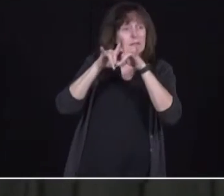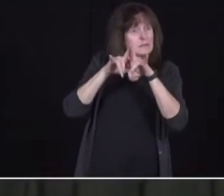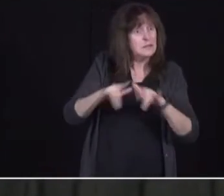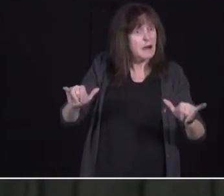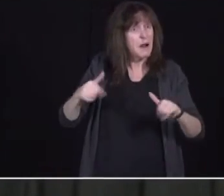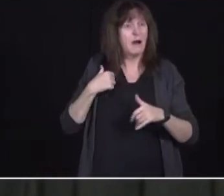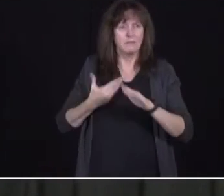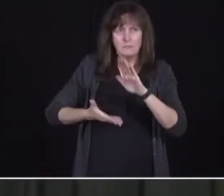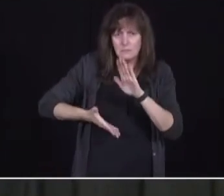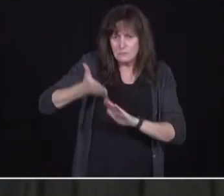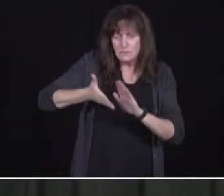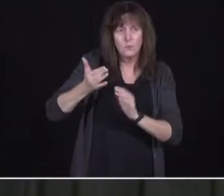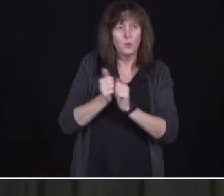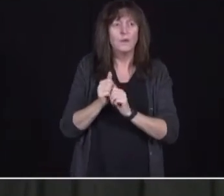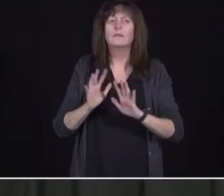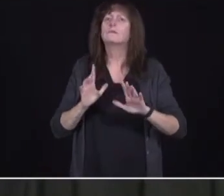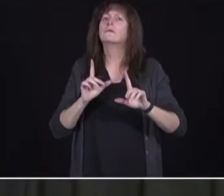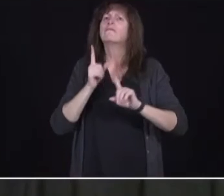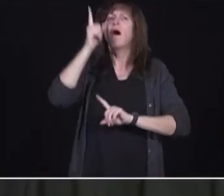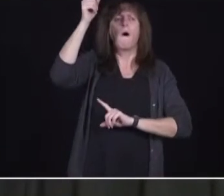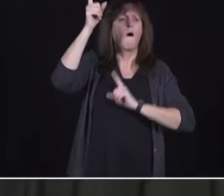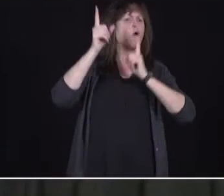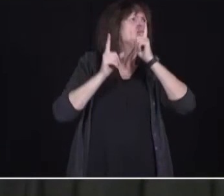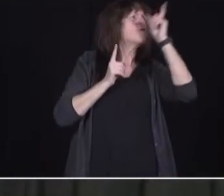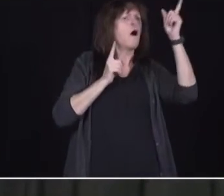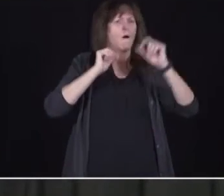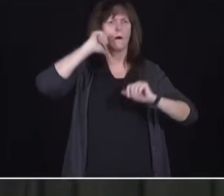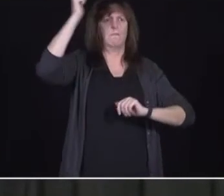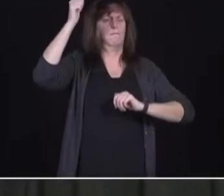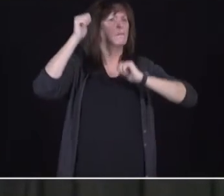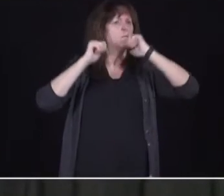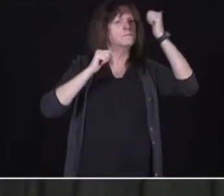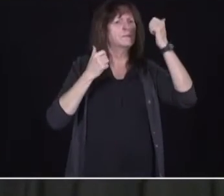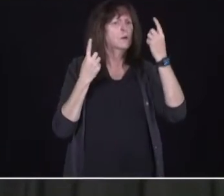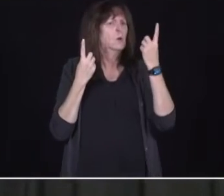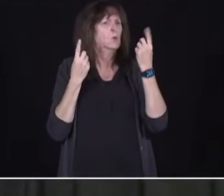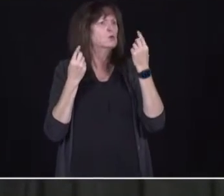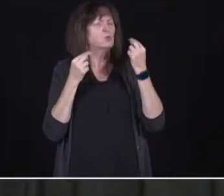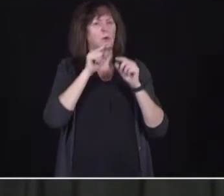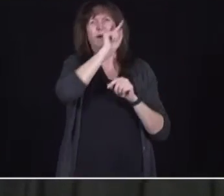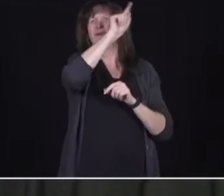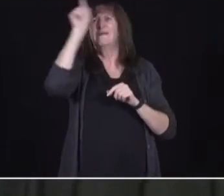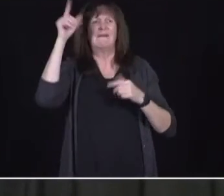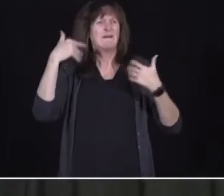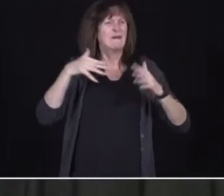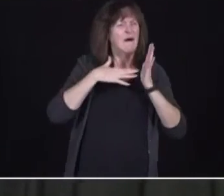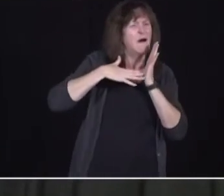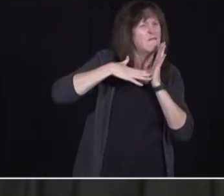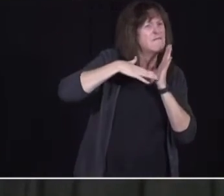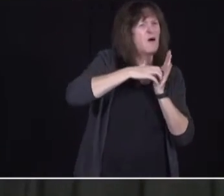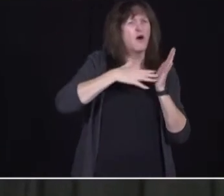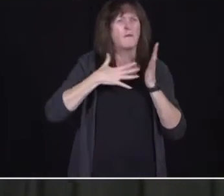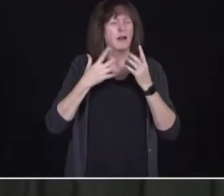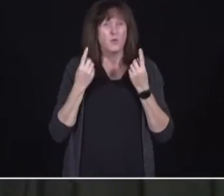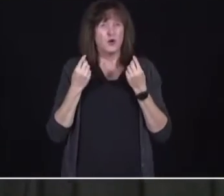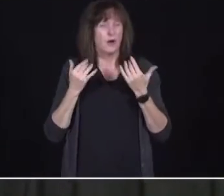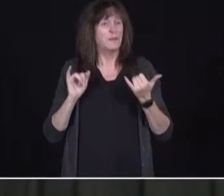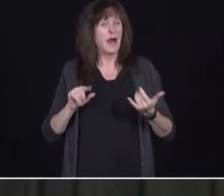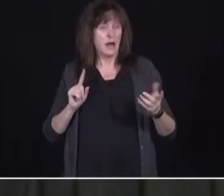running an operation called operation remote immunity where we are getting advantages into those of most vulnerable circumstances be in particular those isolated fly-in